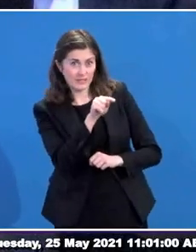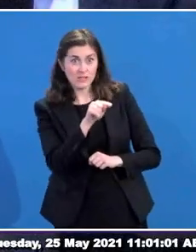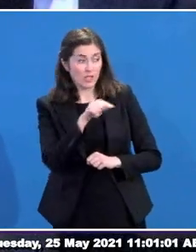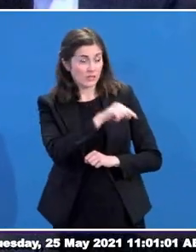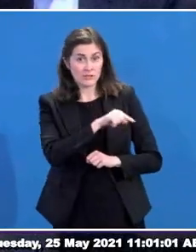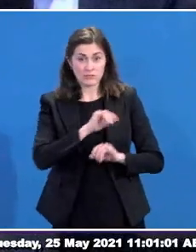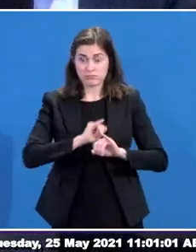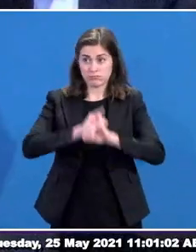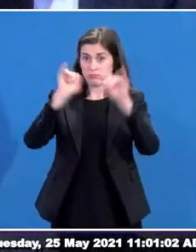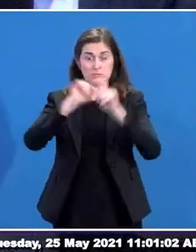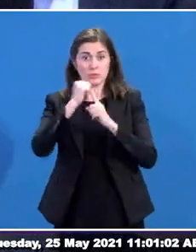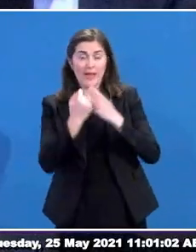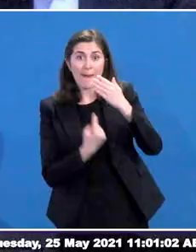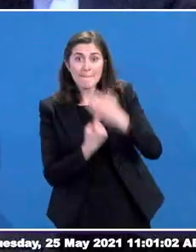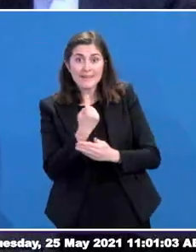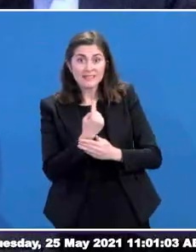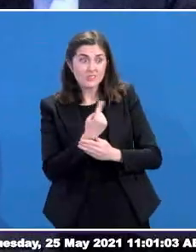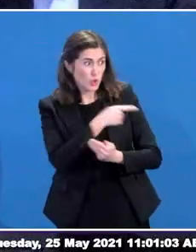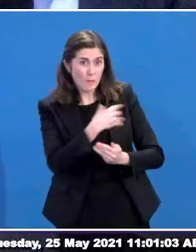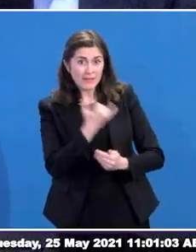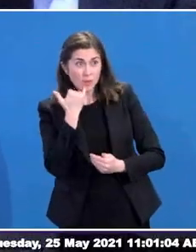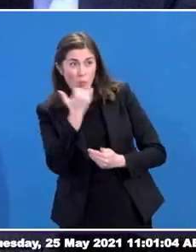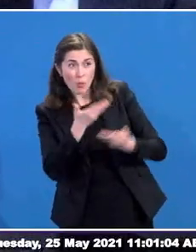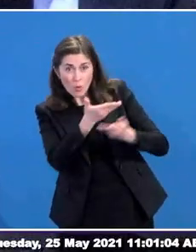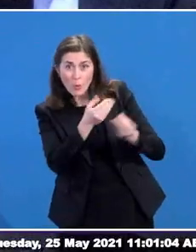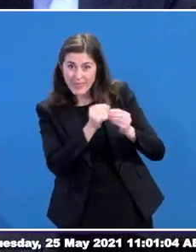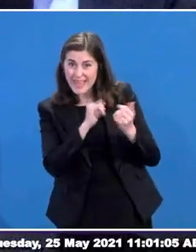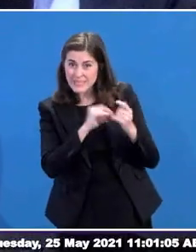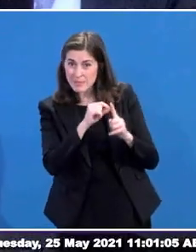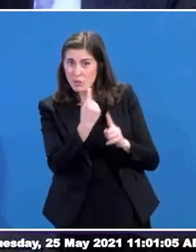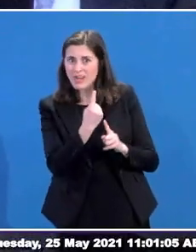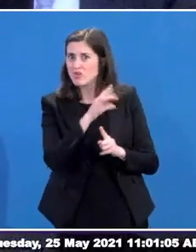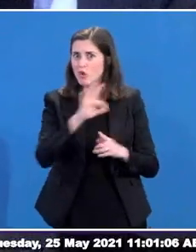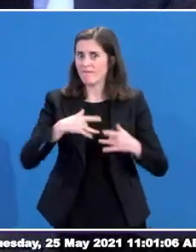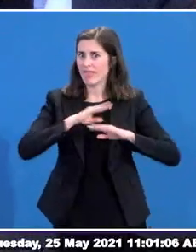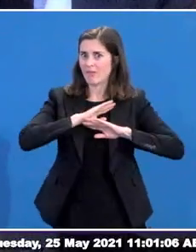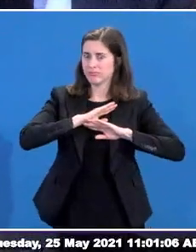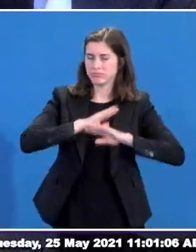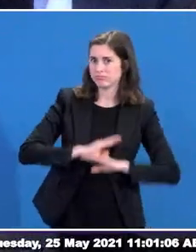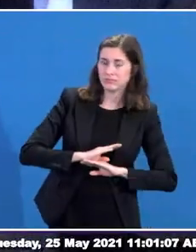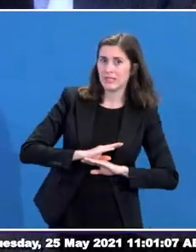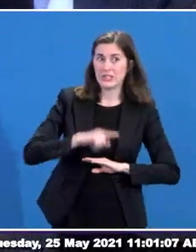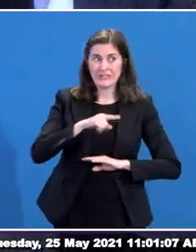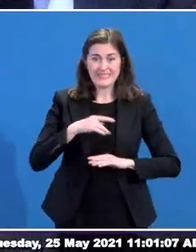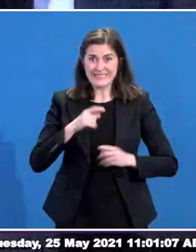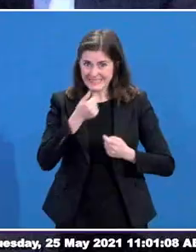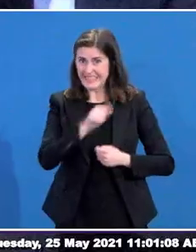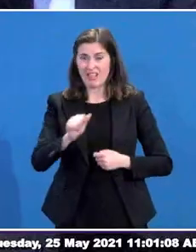that would have been a very different experience for you? Definitely. Because you would not have had the trust? Yes.